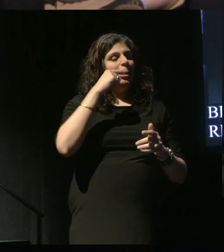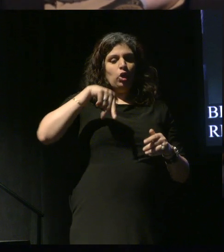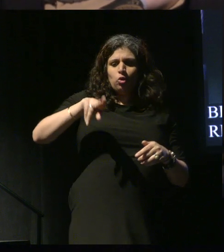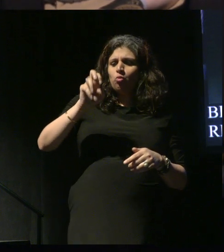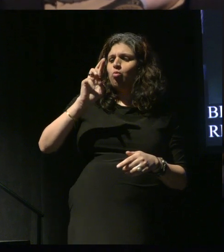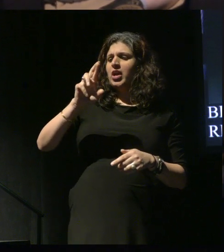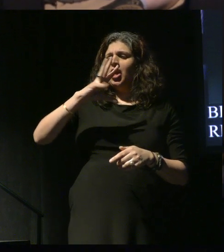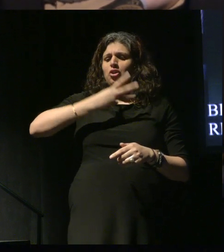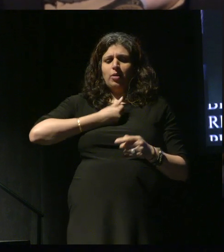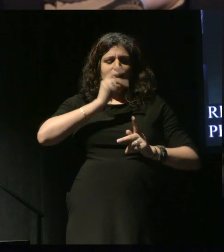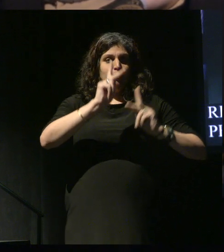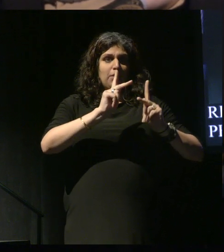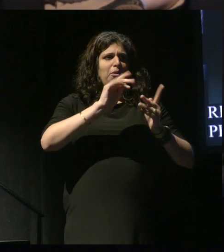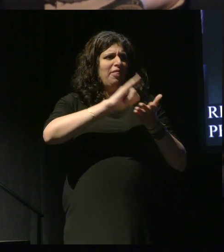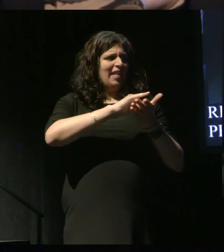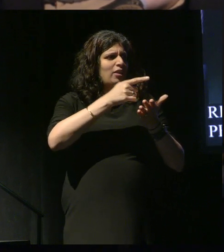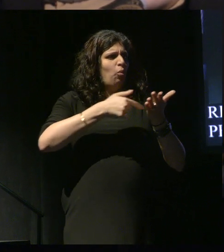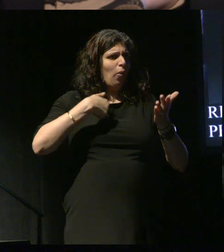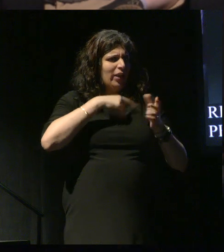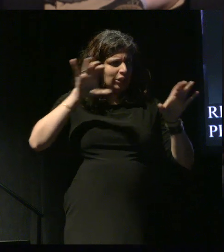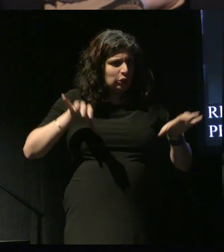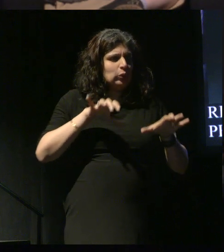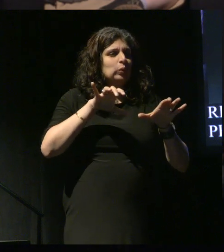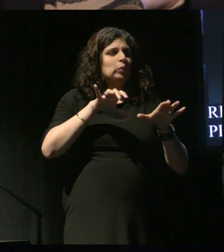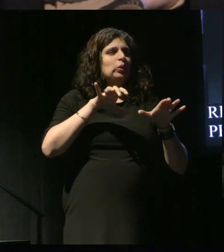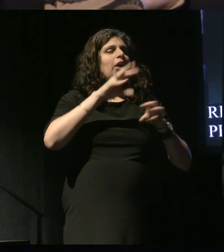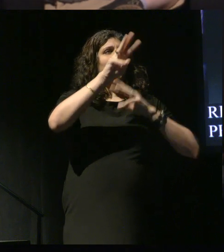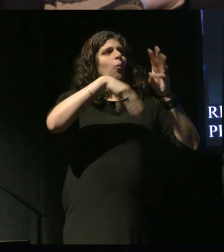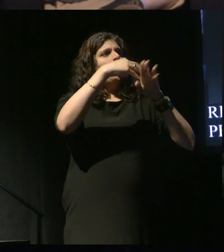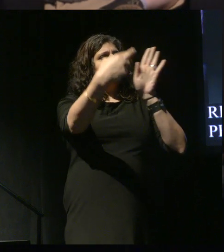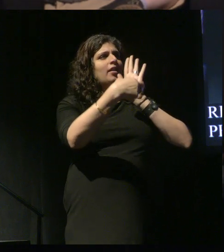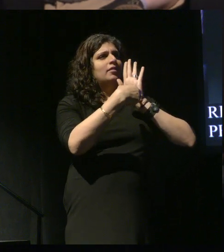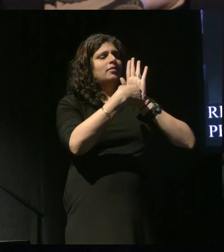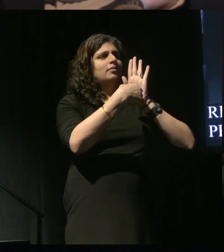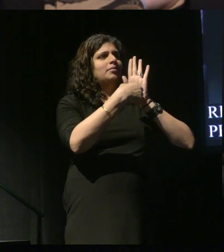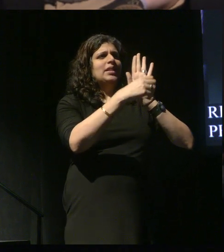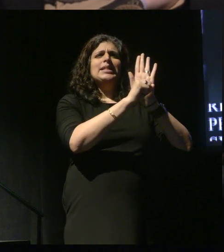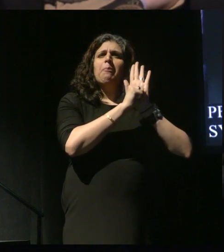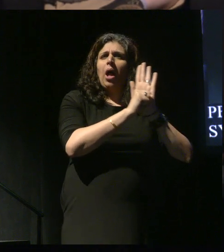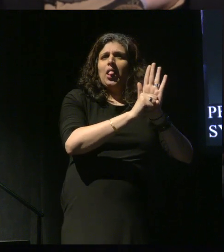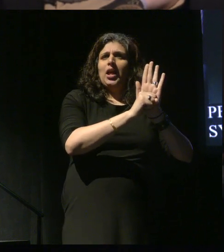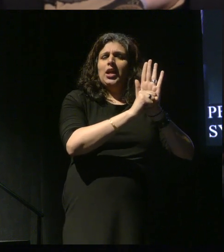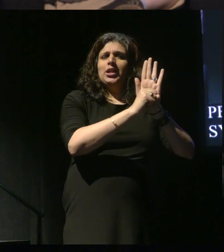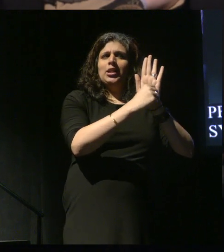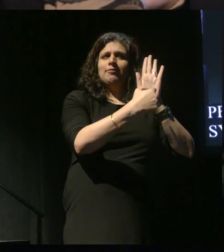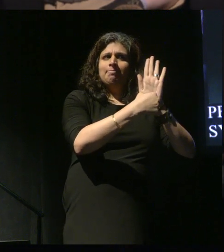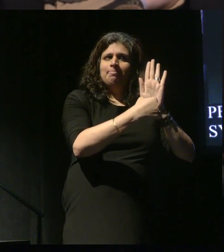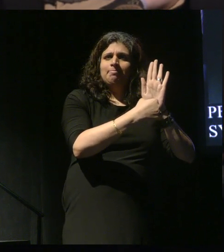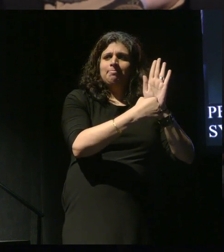We bring the world of the symbolic into the world of the real. And for this reason, I think you know we open up so much